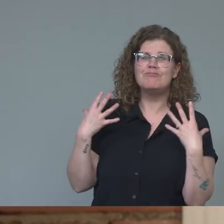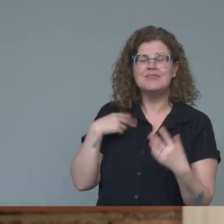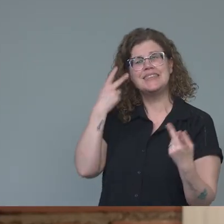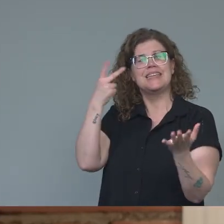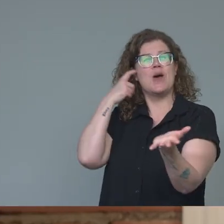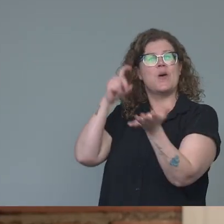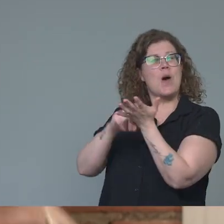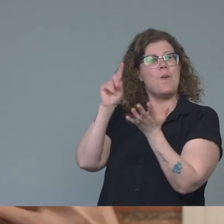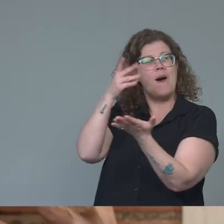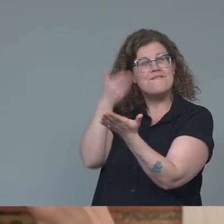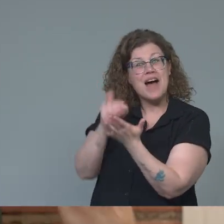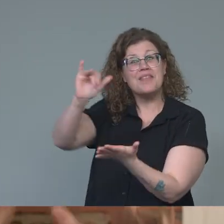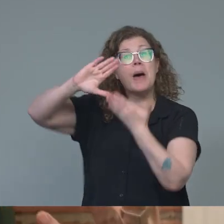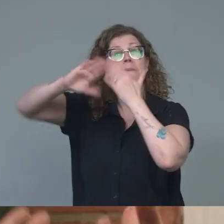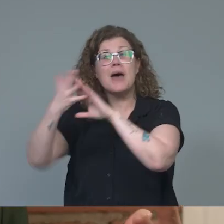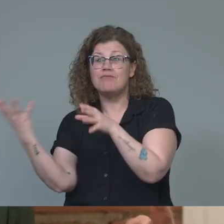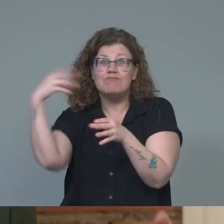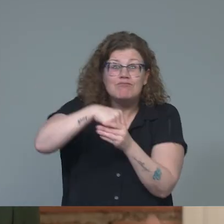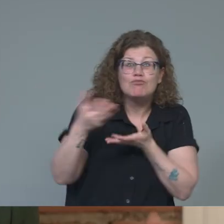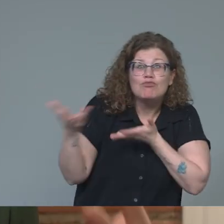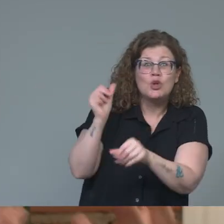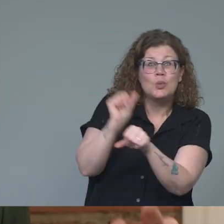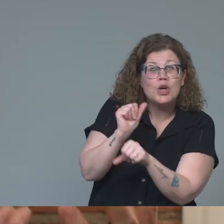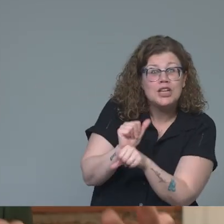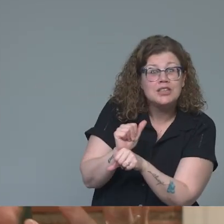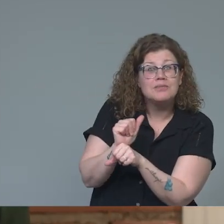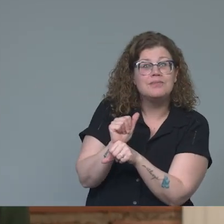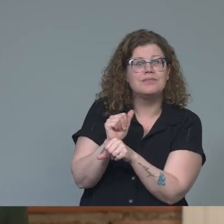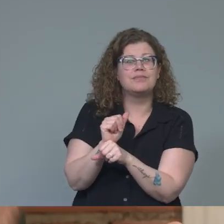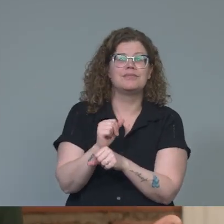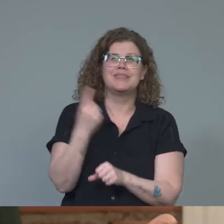over the artwork, where the public actually feels that they had a vested interest and that they